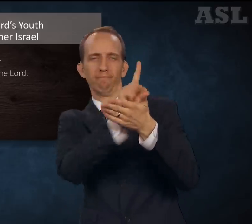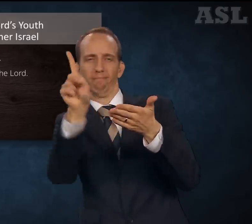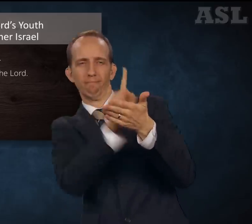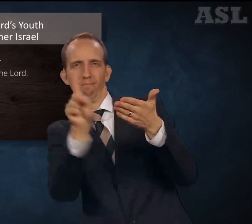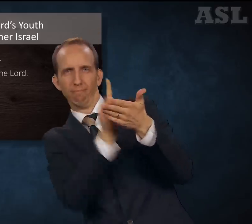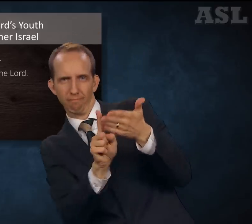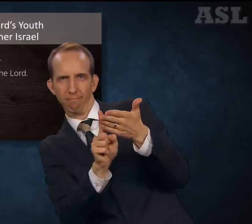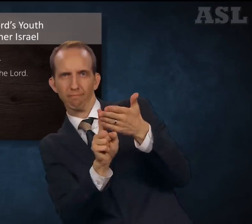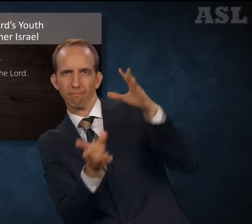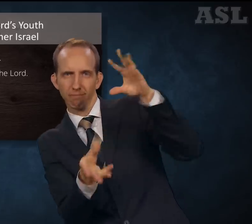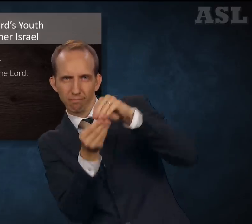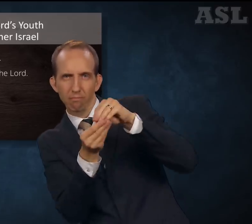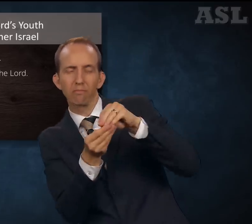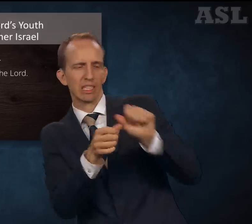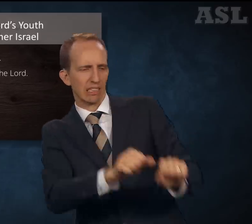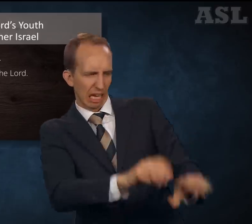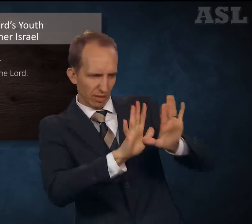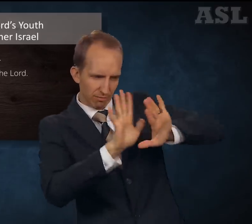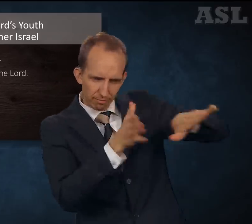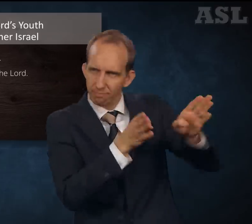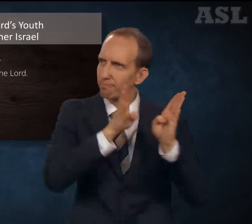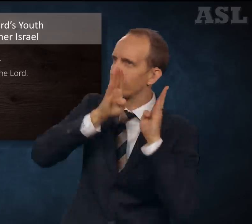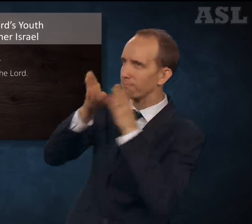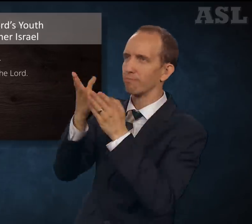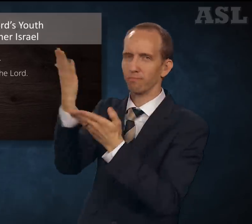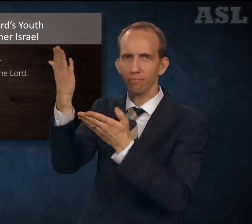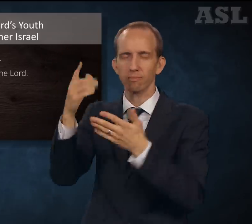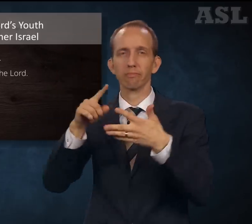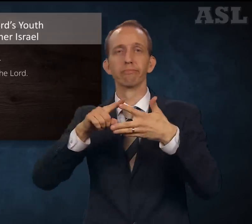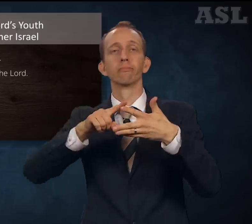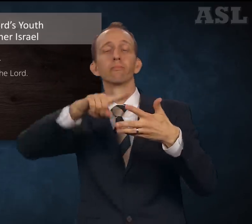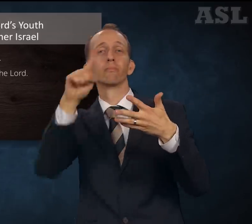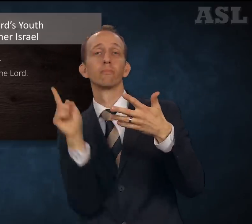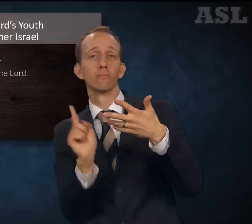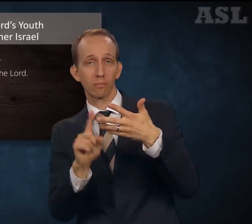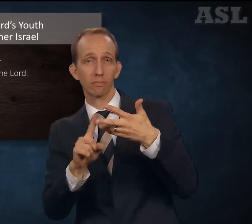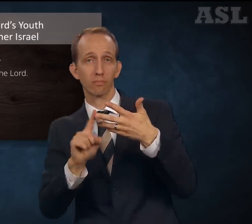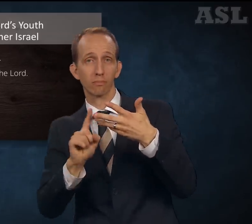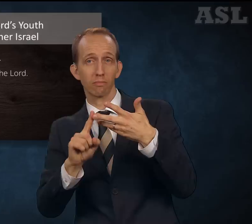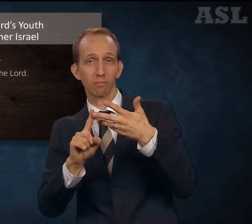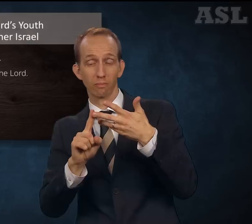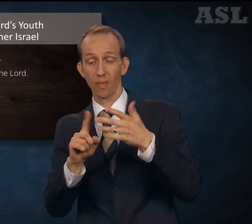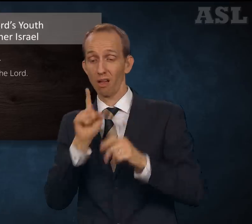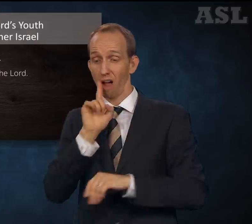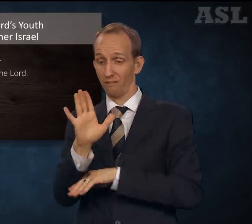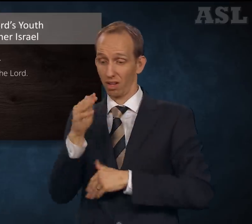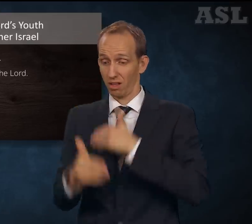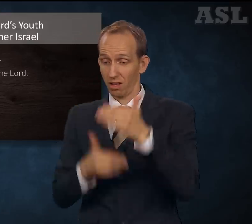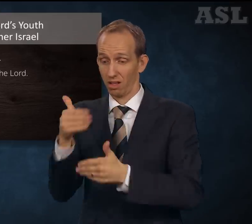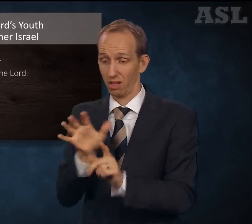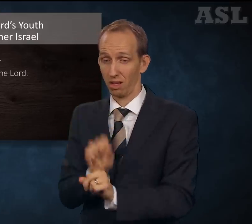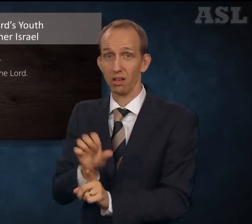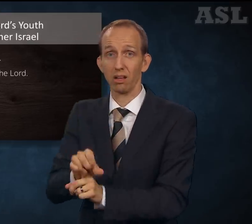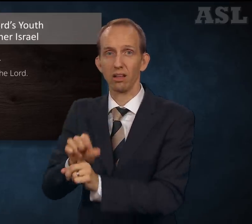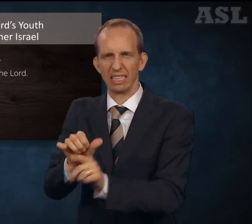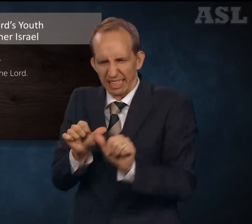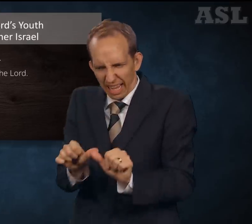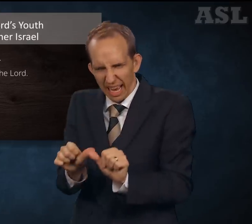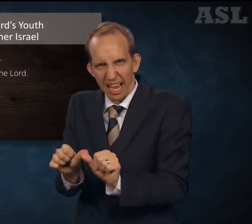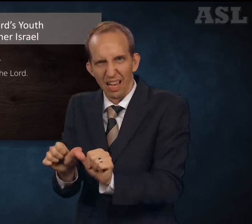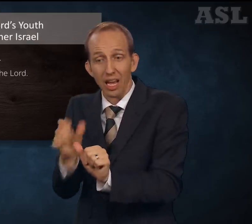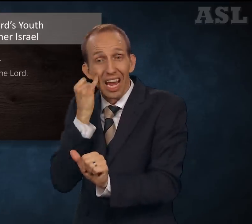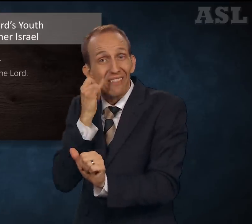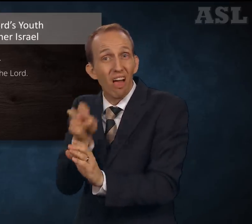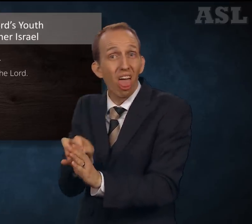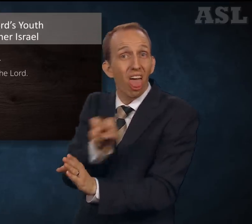TIME TO THE LORD FOR THREE